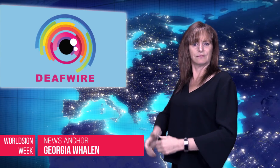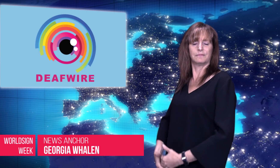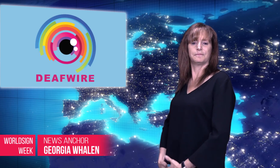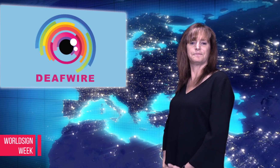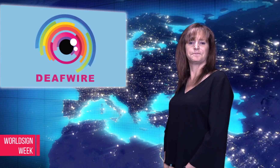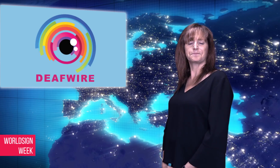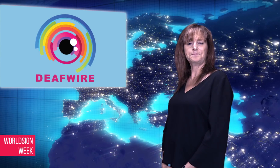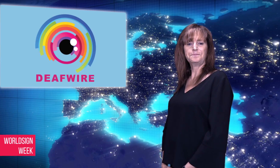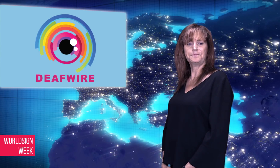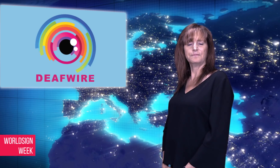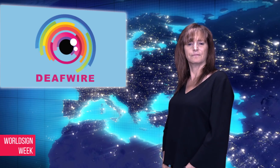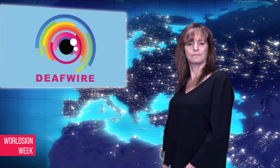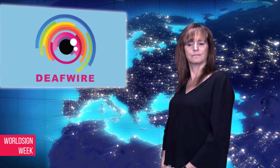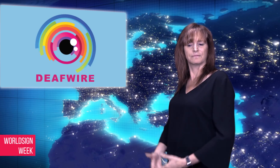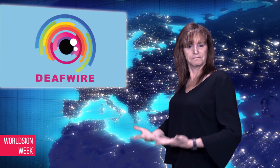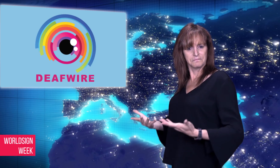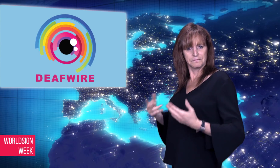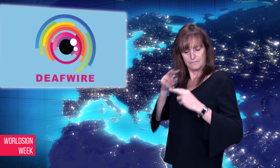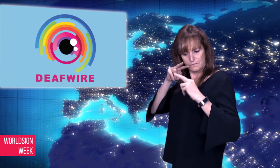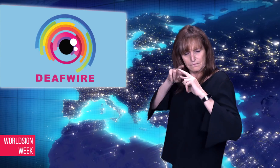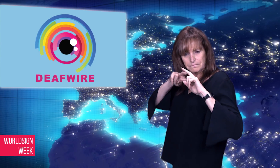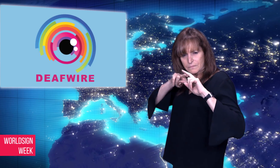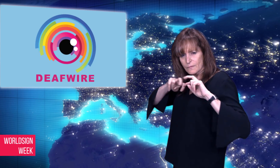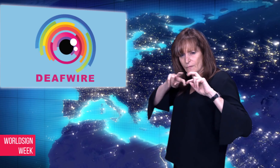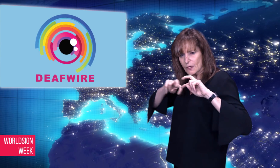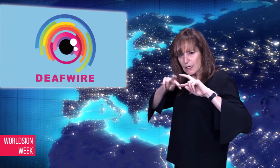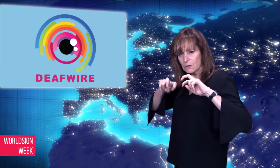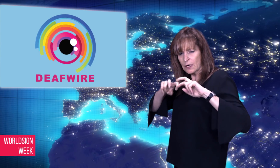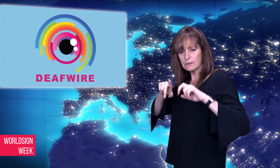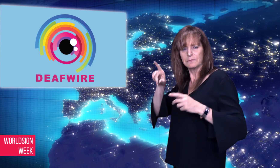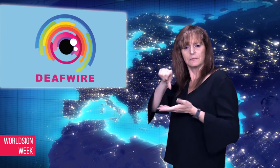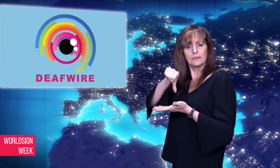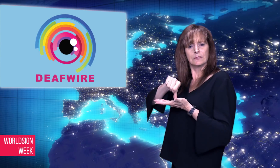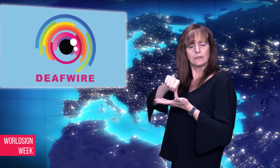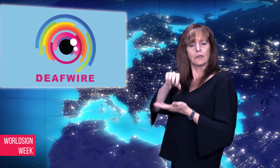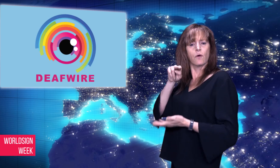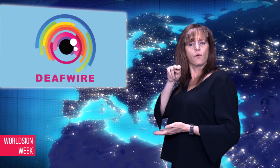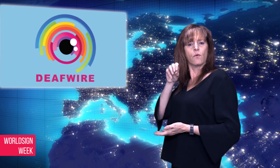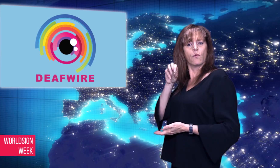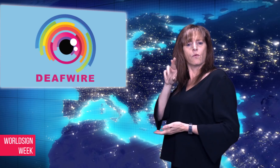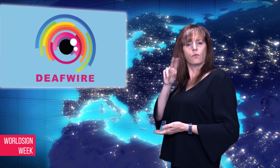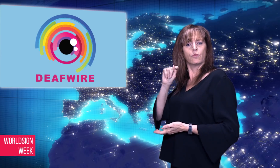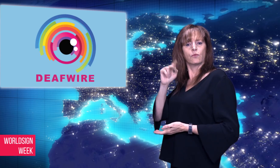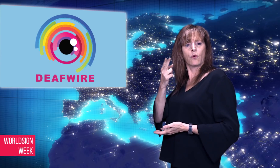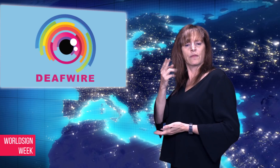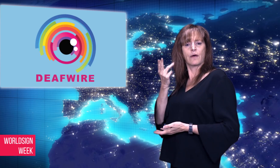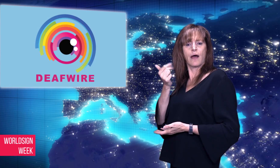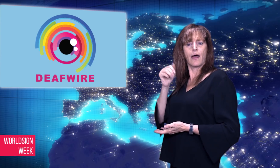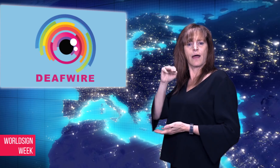ruled the death of Matthew McPherson,